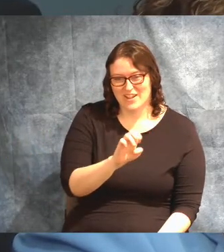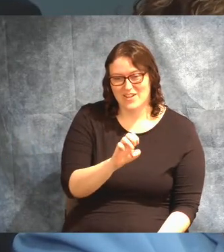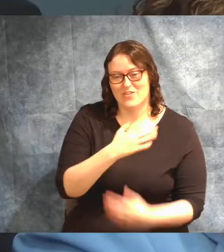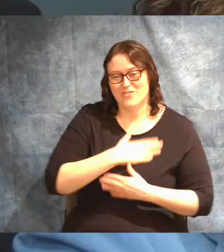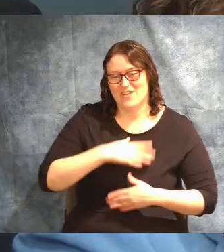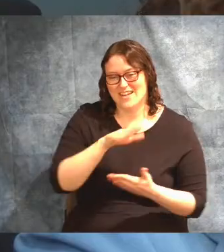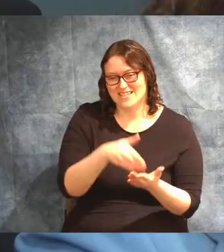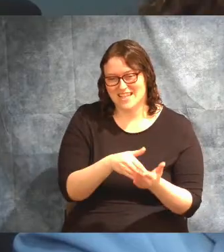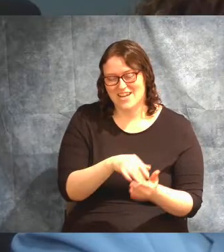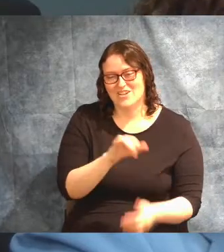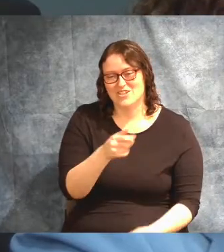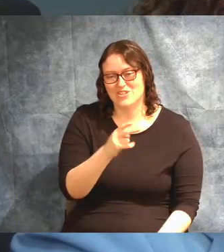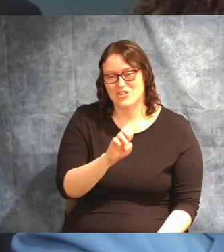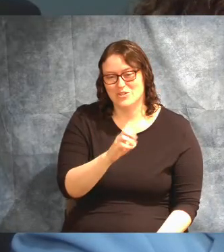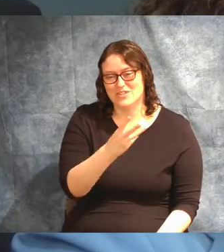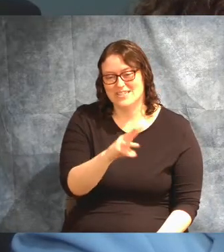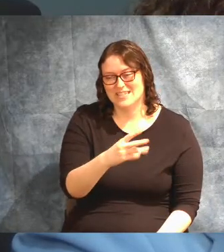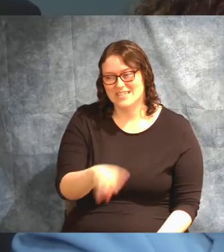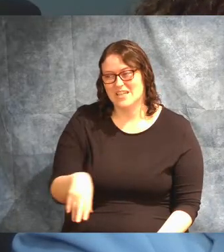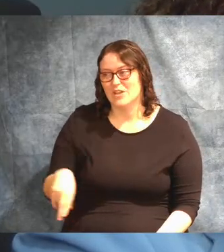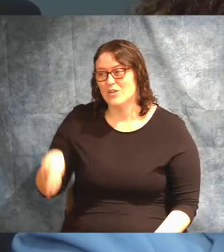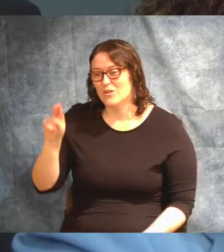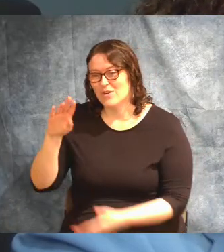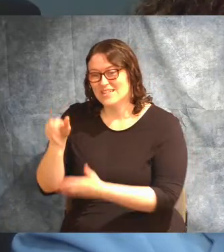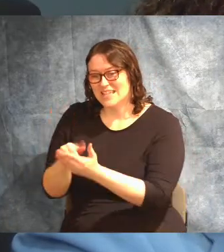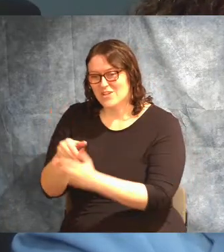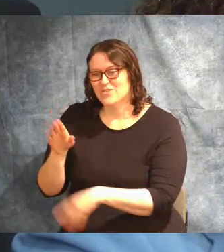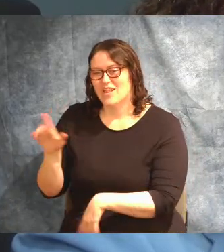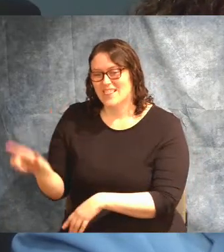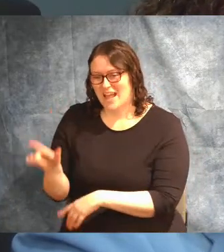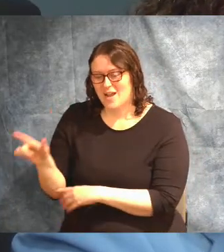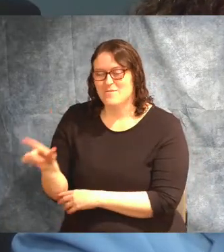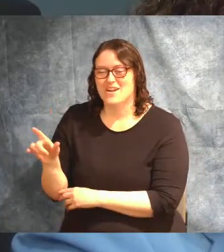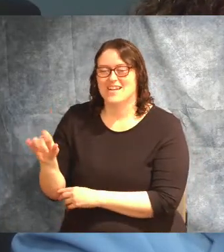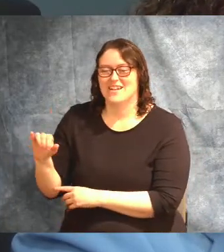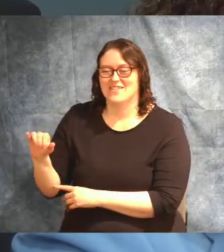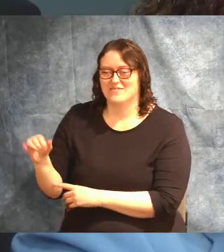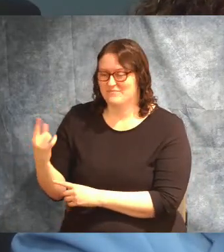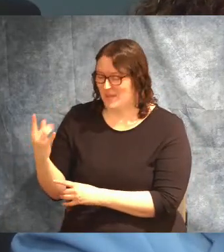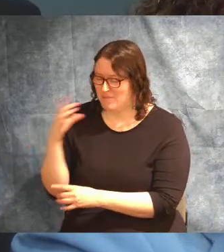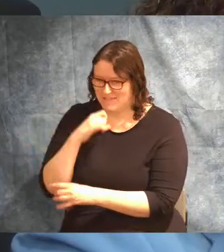Central Branch Library on June 25th. So, they're getting out and about. You can go to